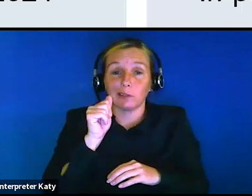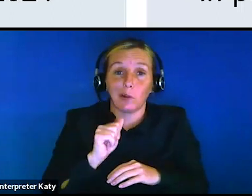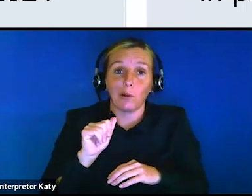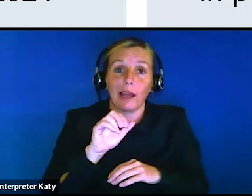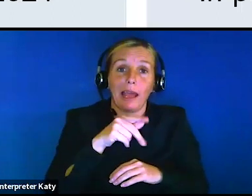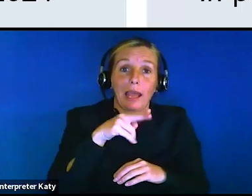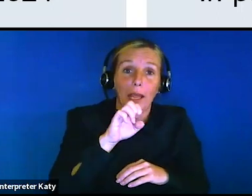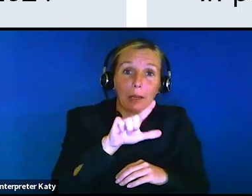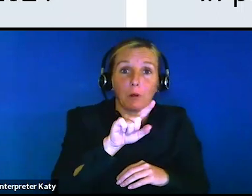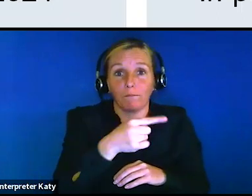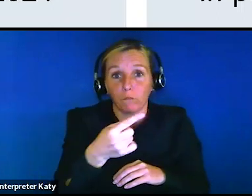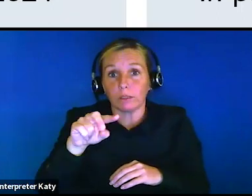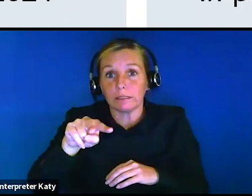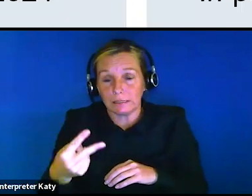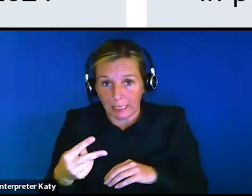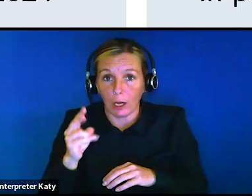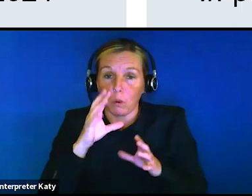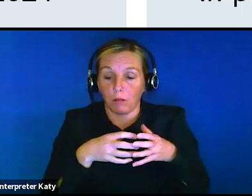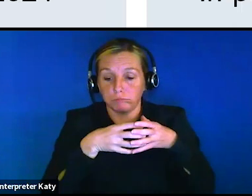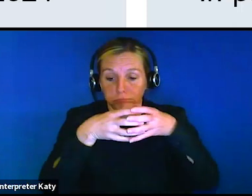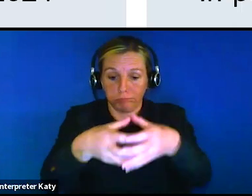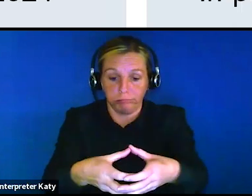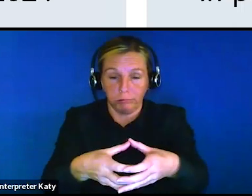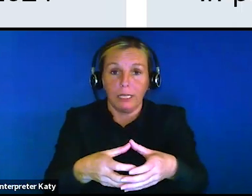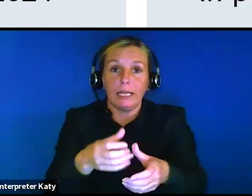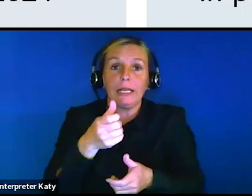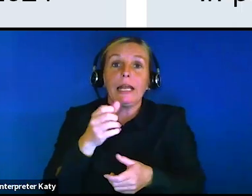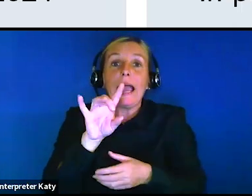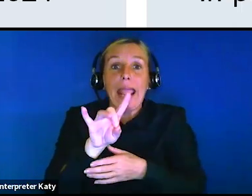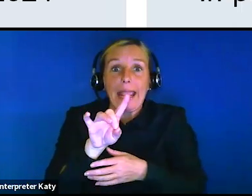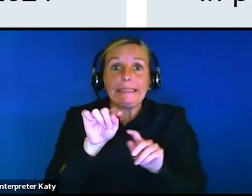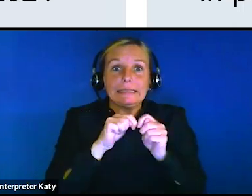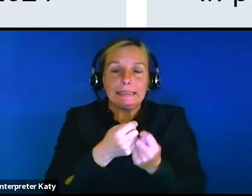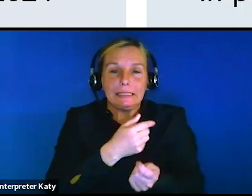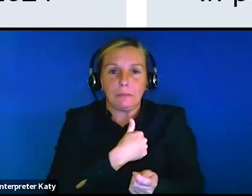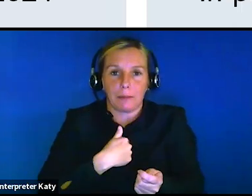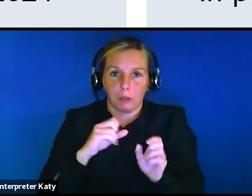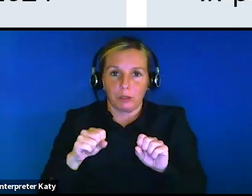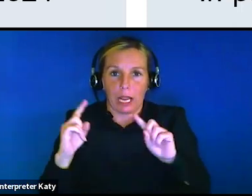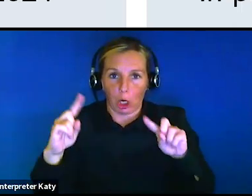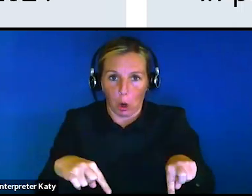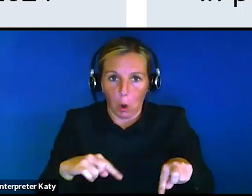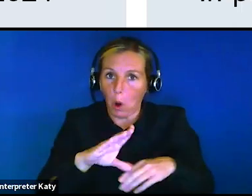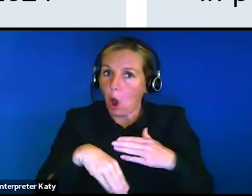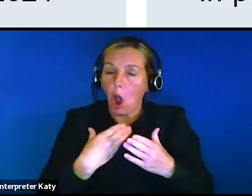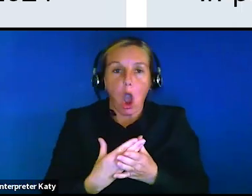Each team will be able to have eight team members travel. All the travel expenses will be funded